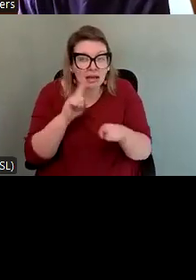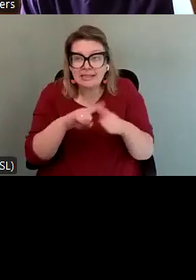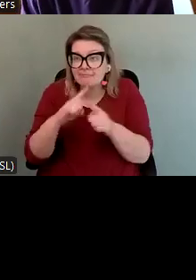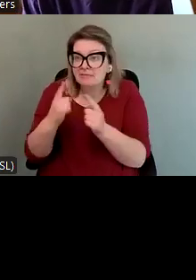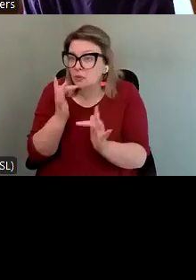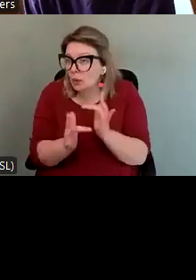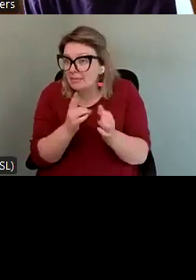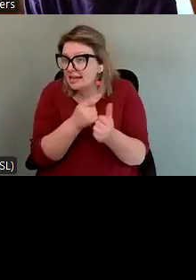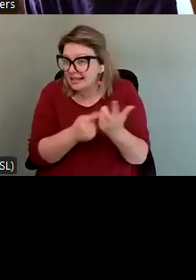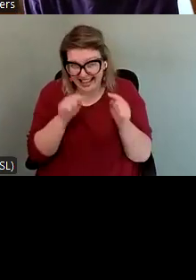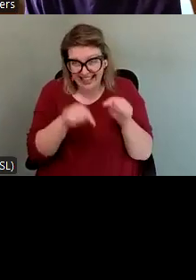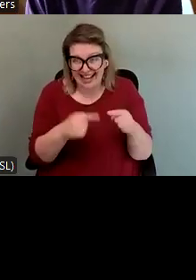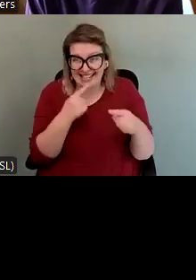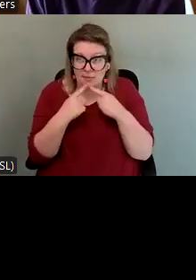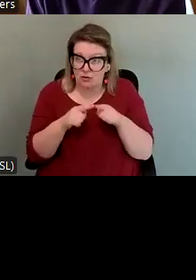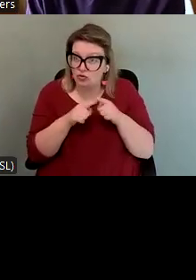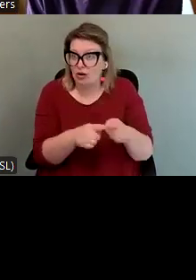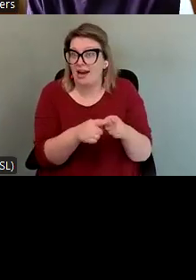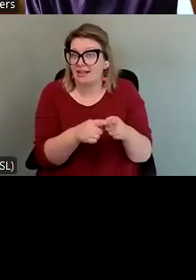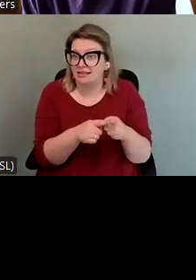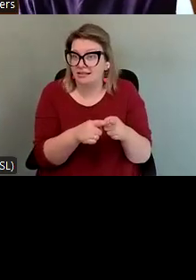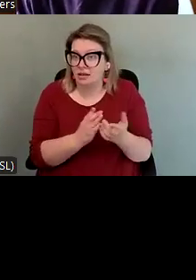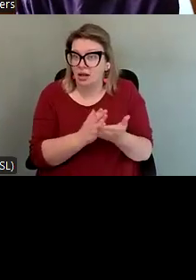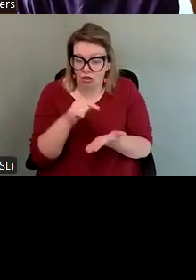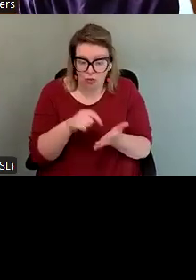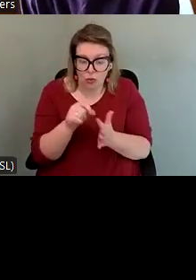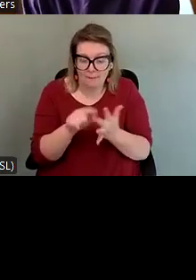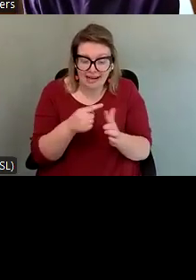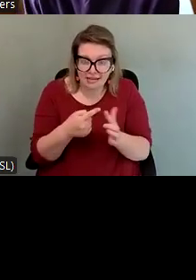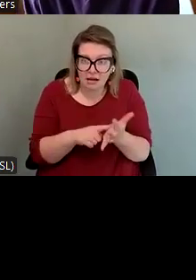All of that is being tracked by pixels, by the advertising companies,